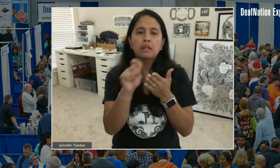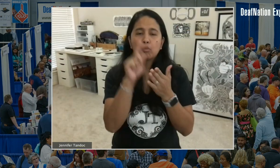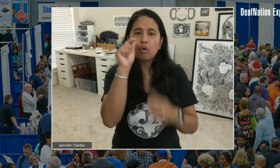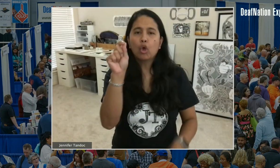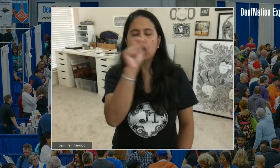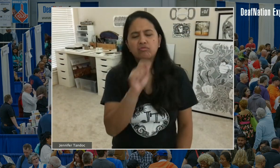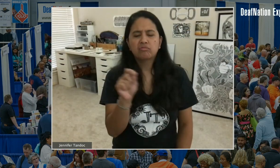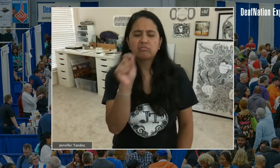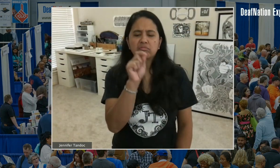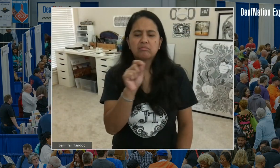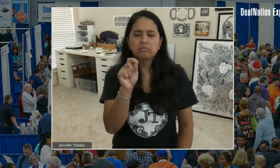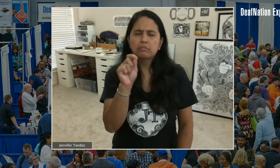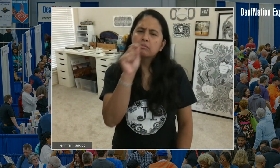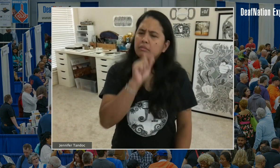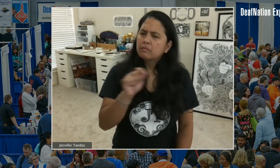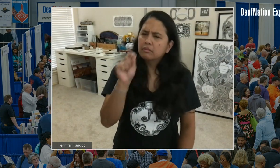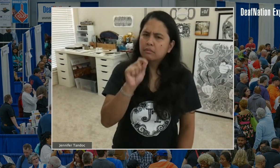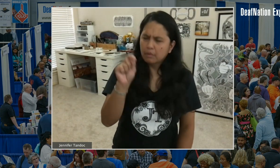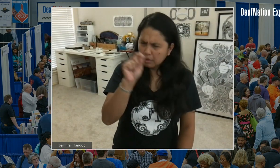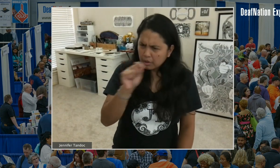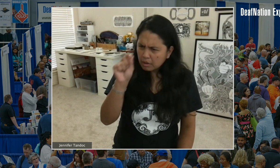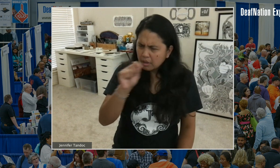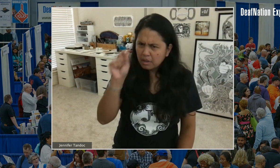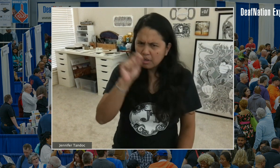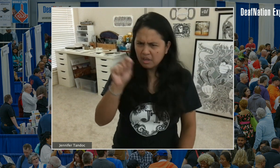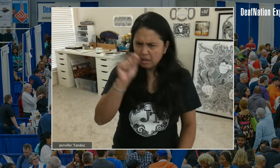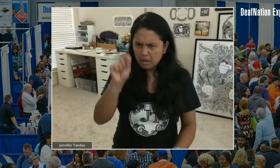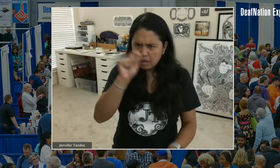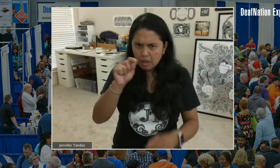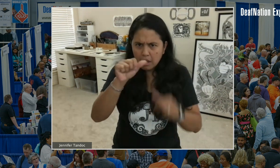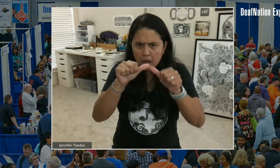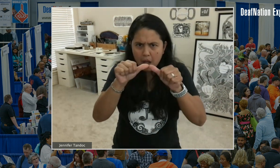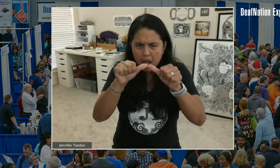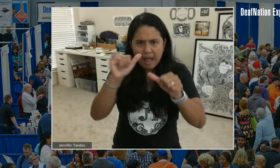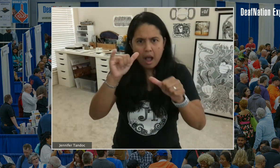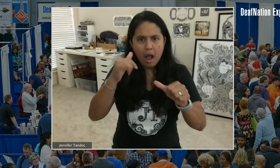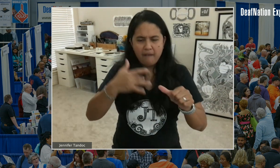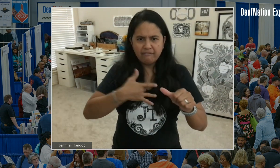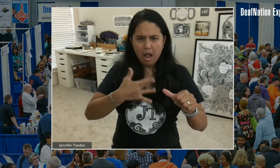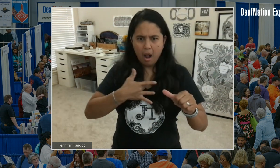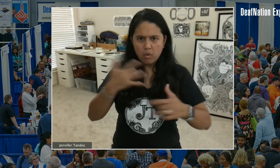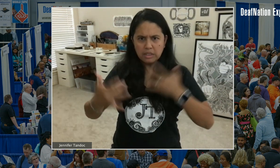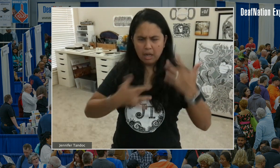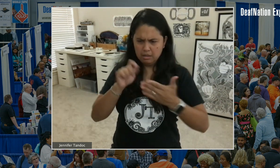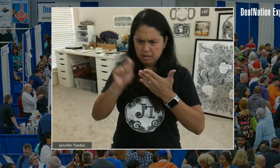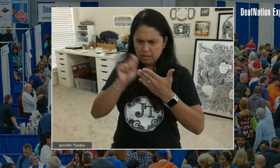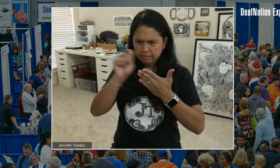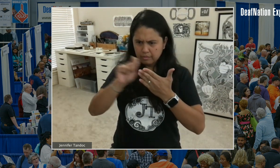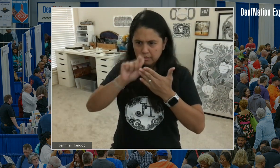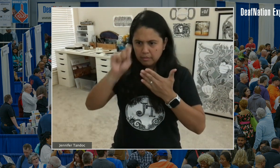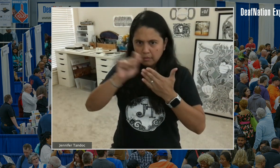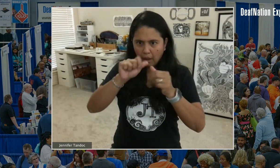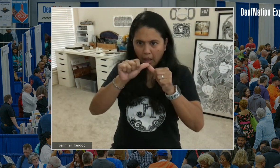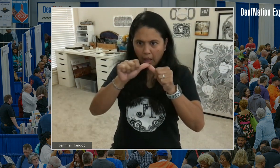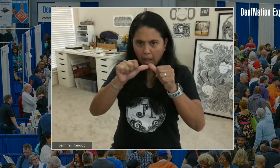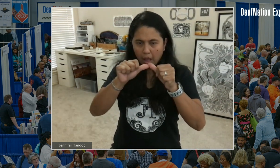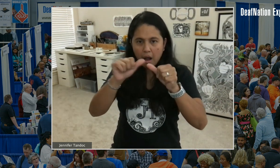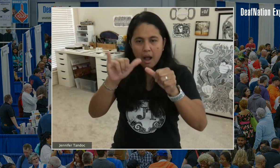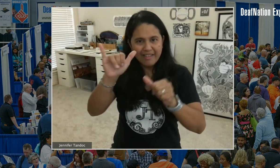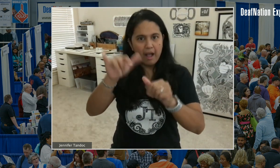I would experiment with it, and keep going with it and I felt excited with it.